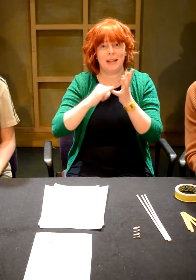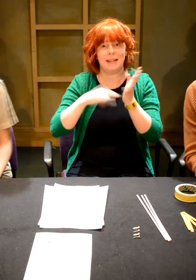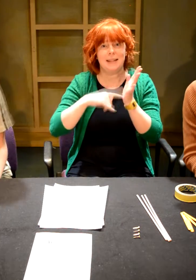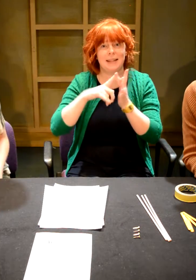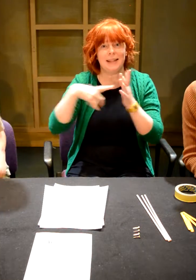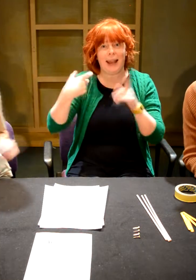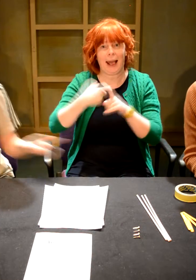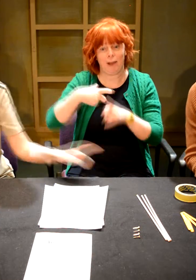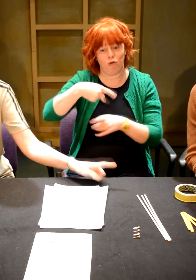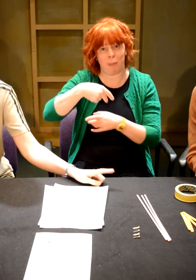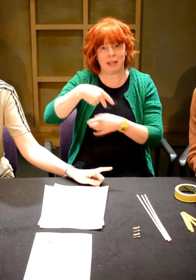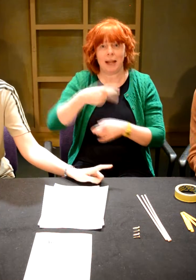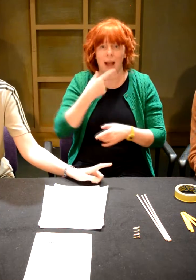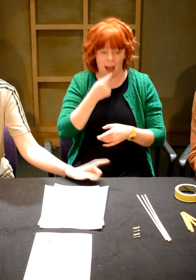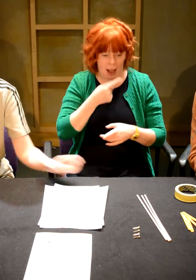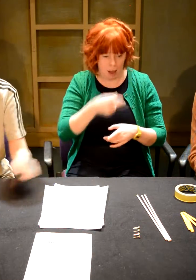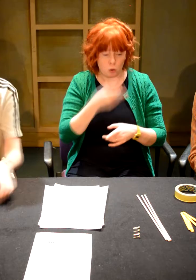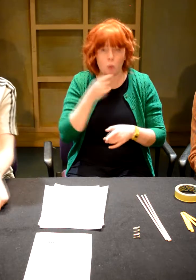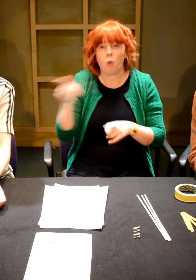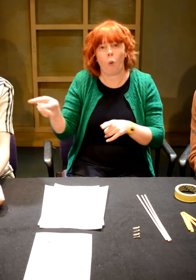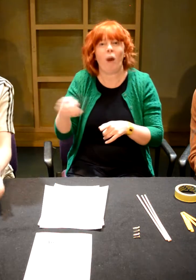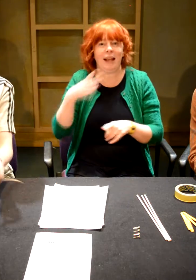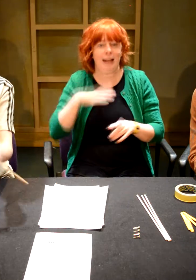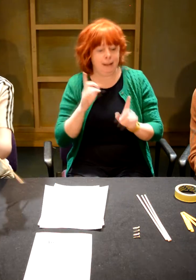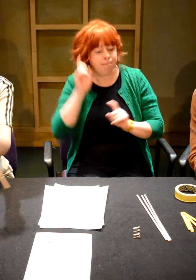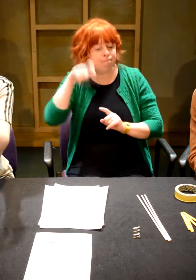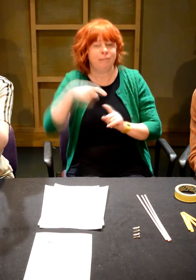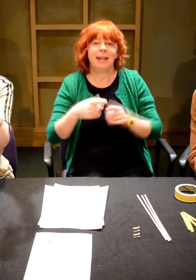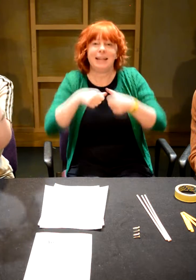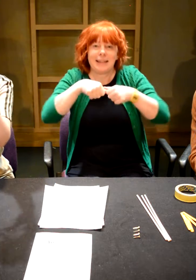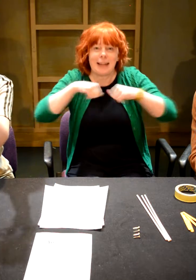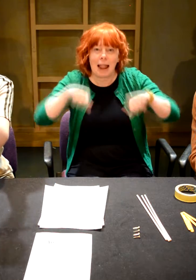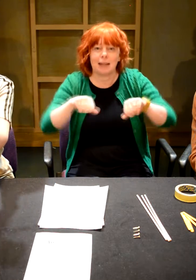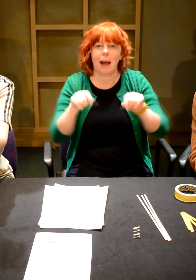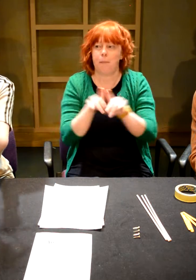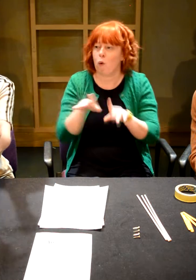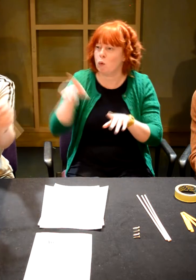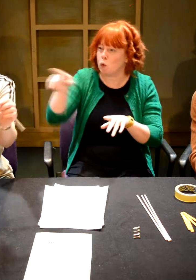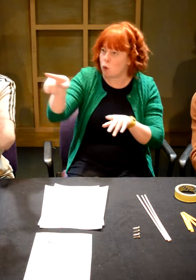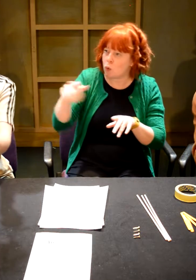[Jess] And you'll need to get some sellotape as well, just to secure the rods onto the back.